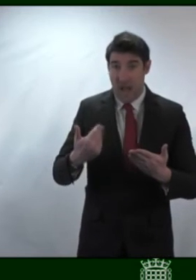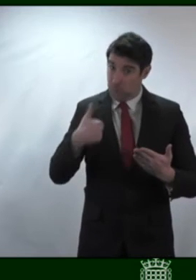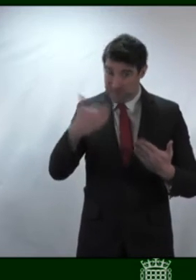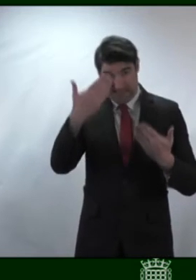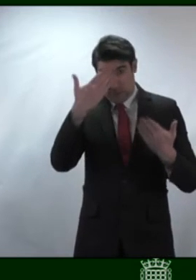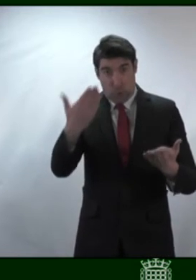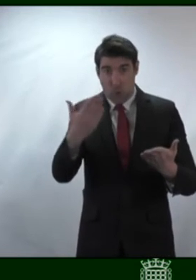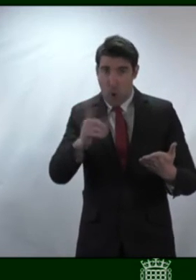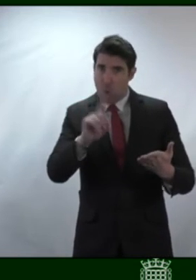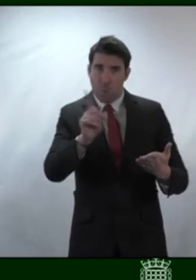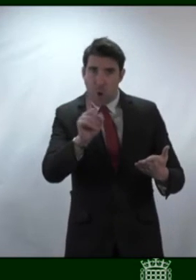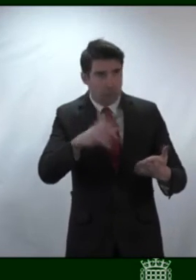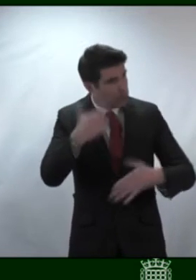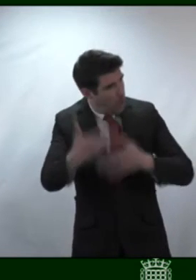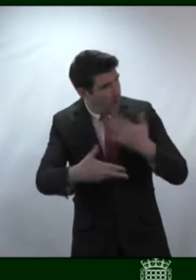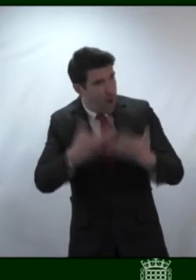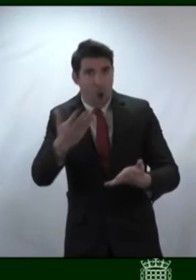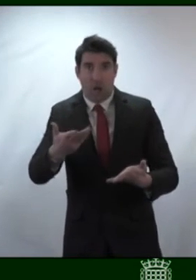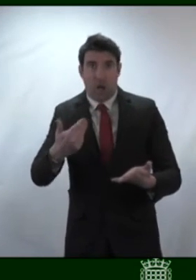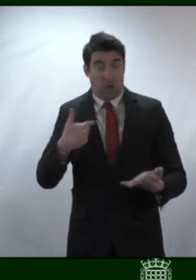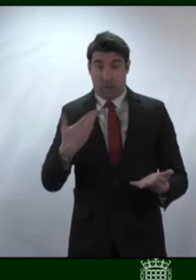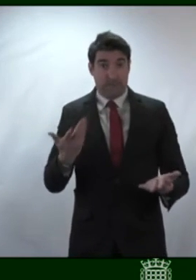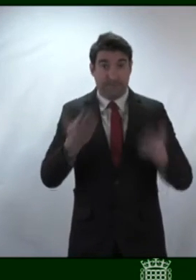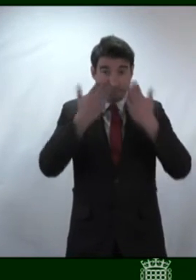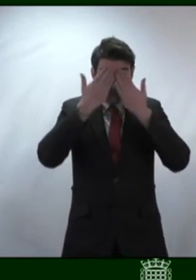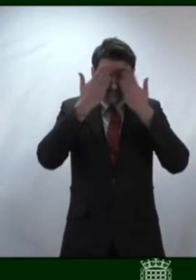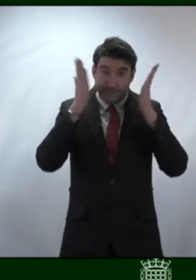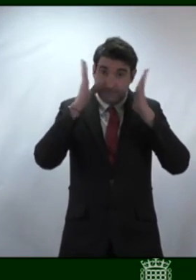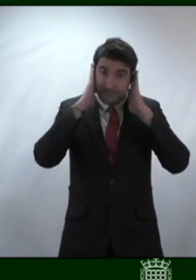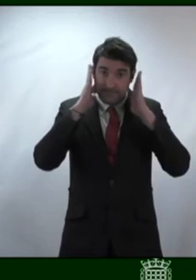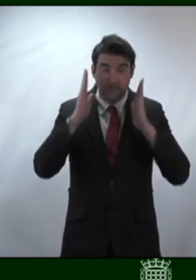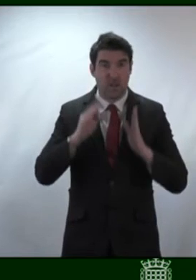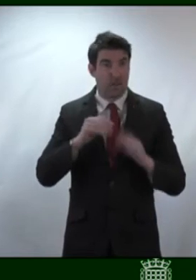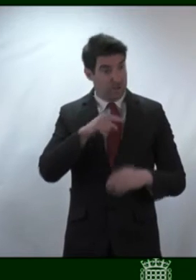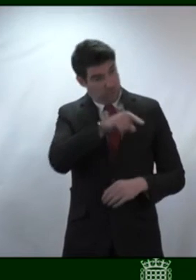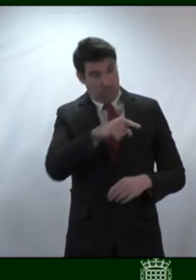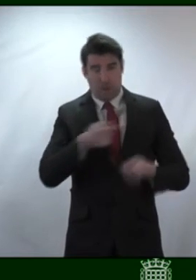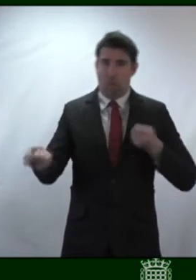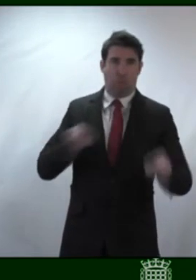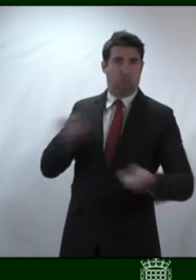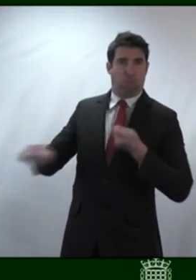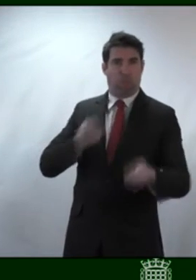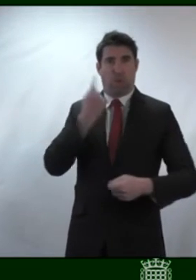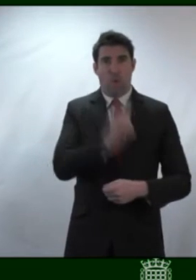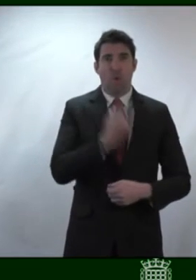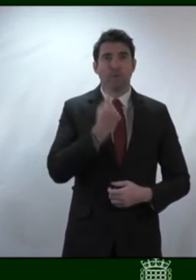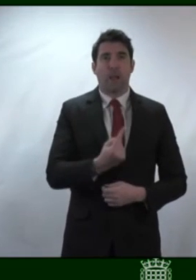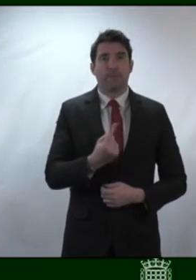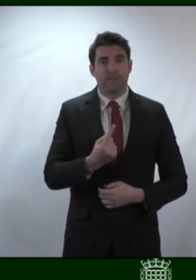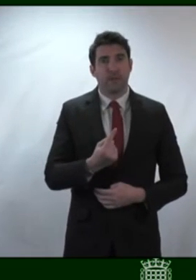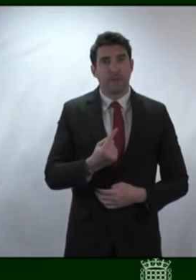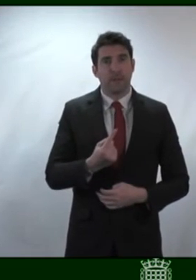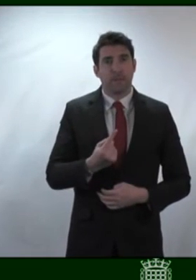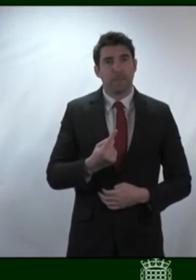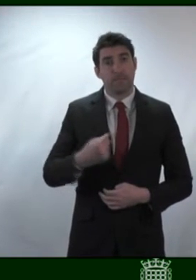willing to suffer the consequences of this economic vandalism, and 16 consecutive polls